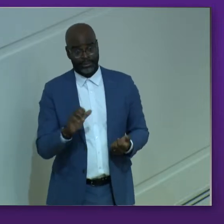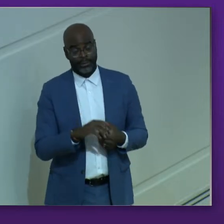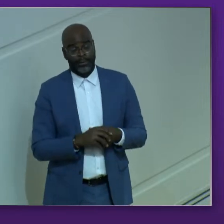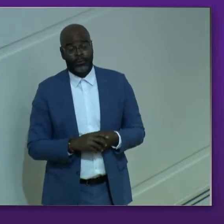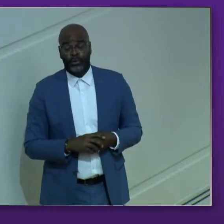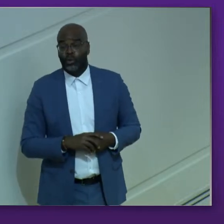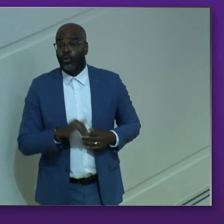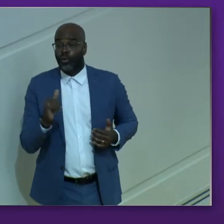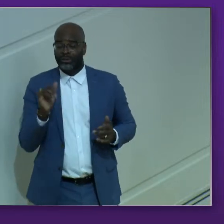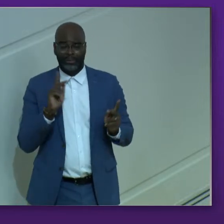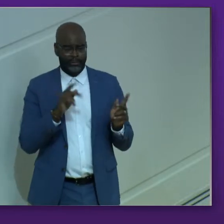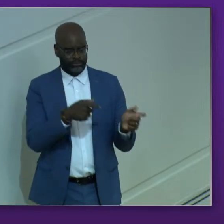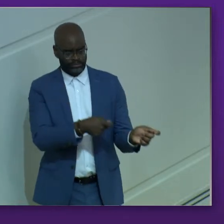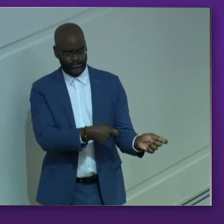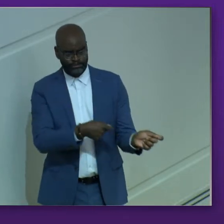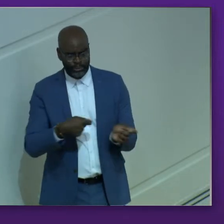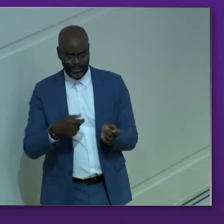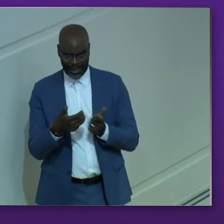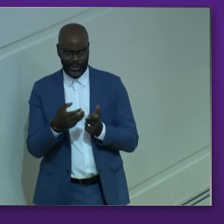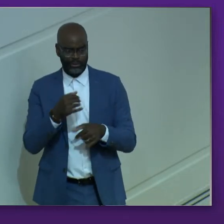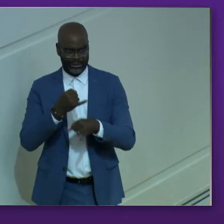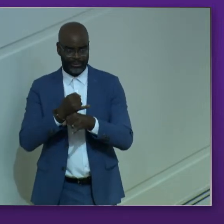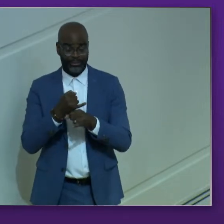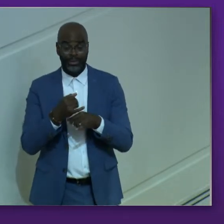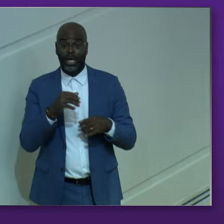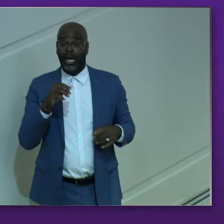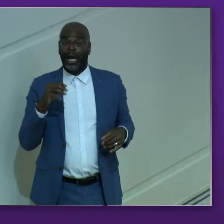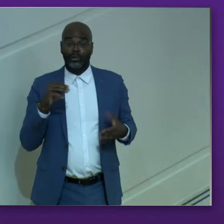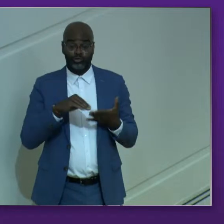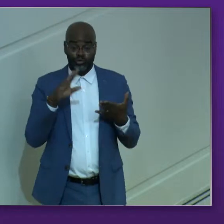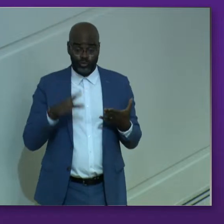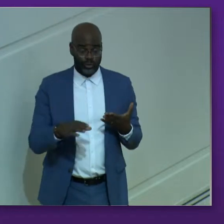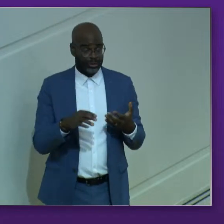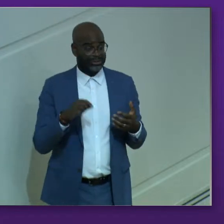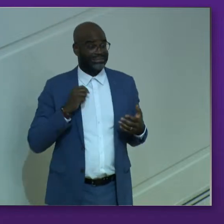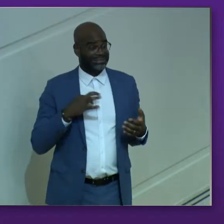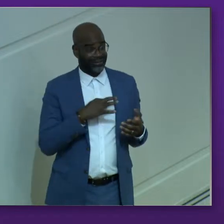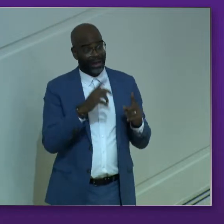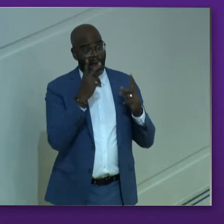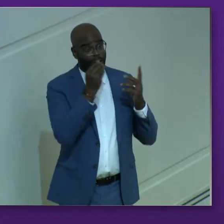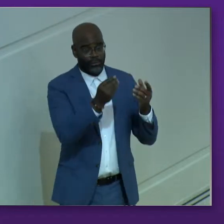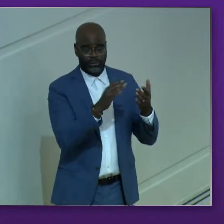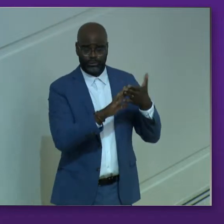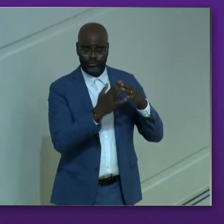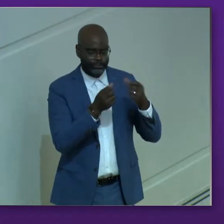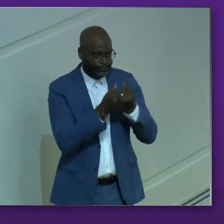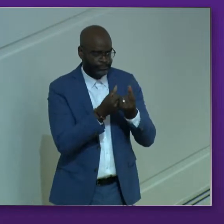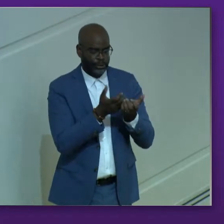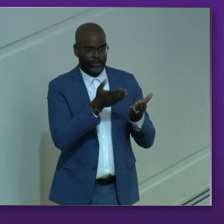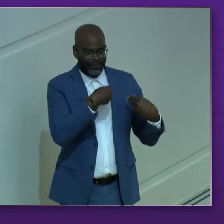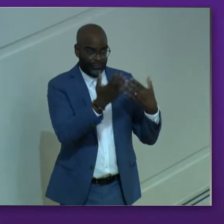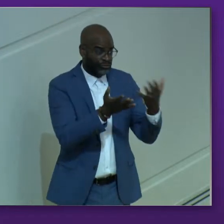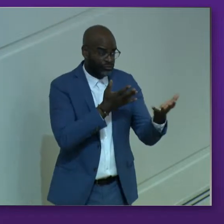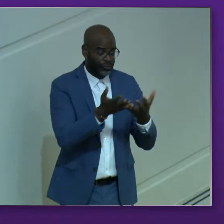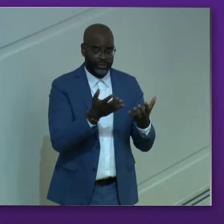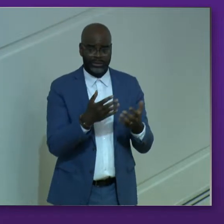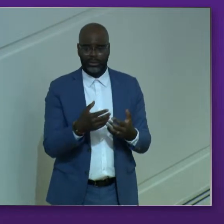TWO PILLARS OF DEMOCRACY THAT